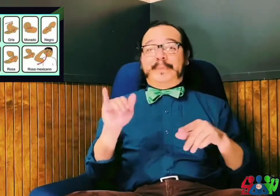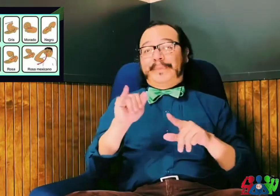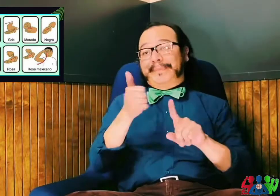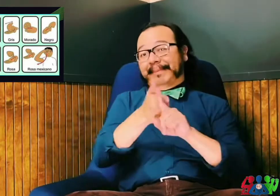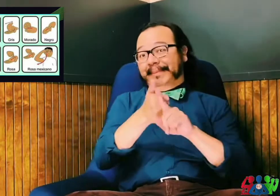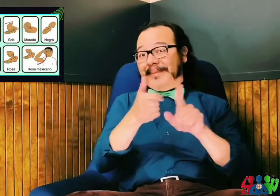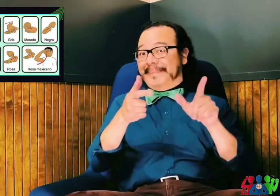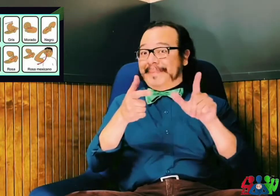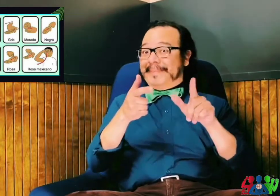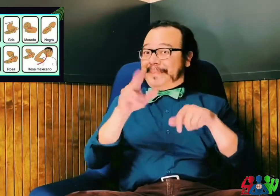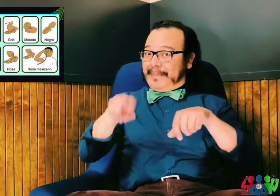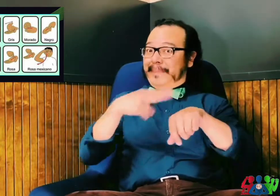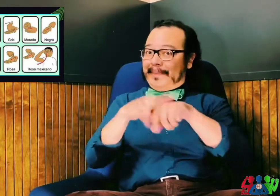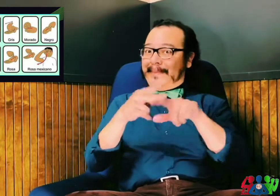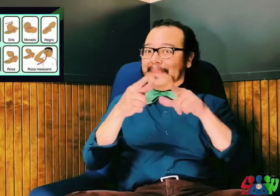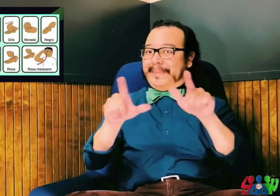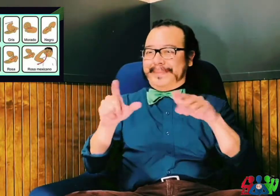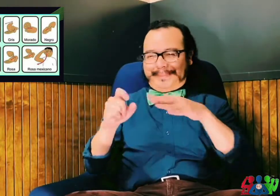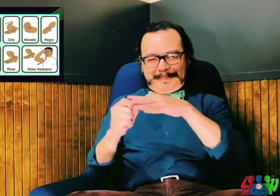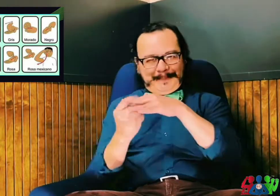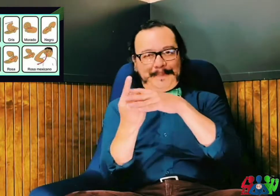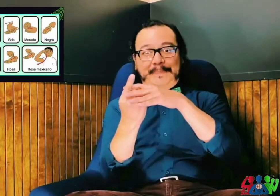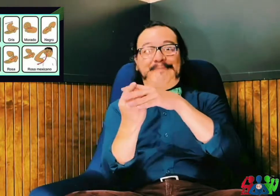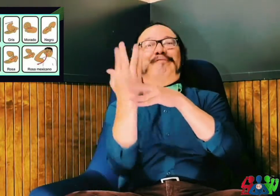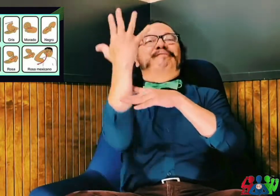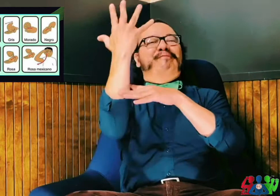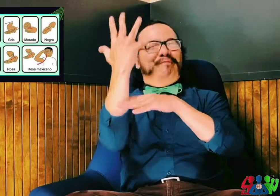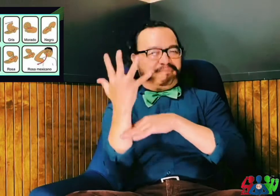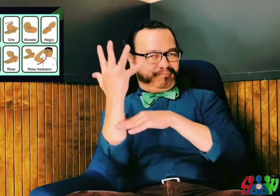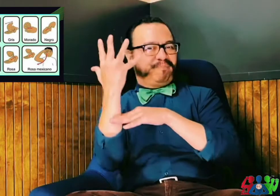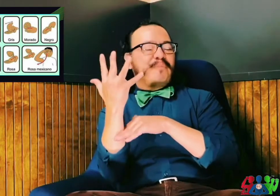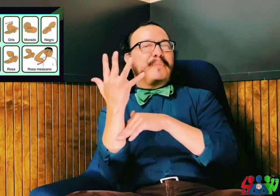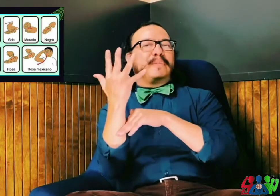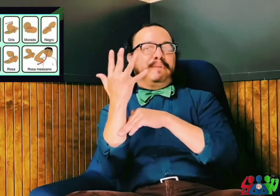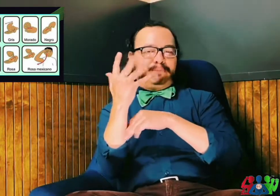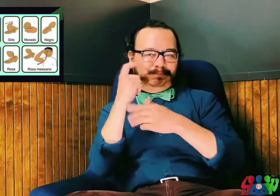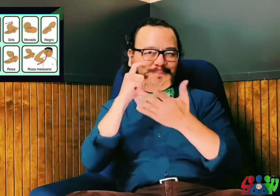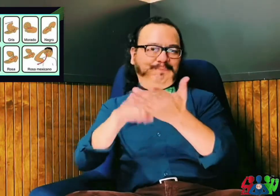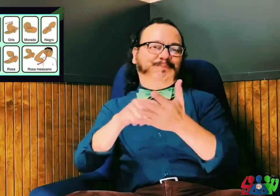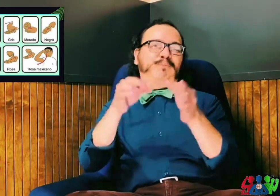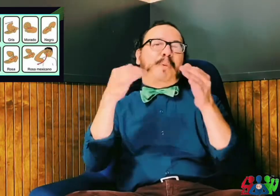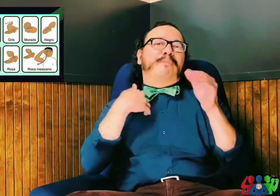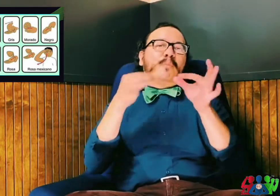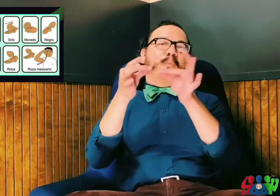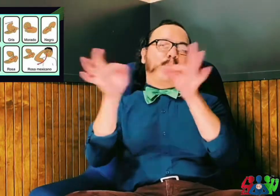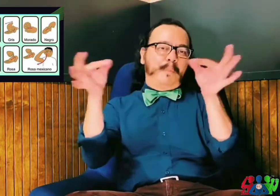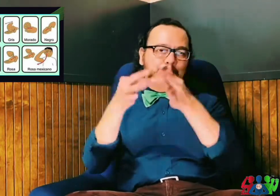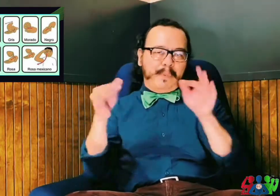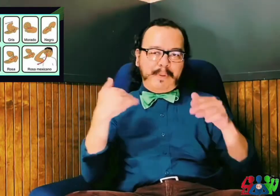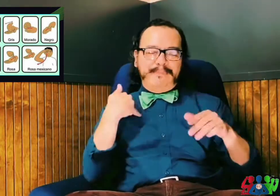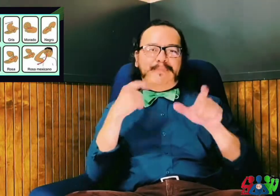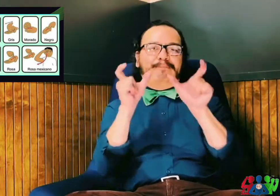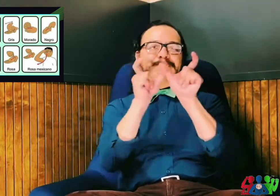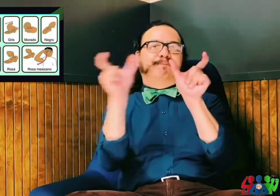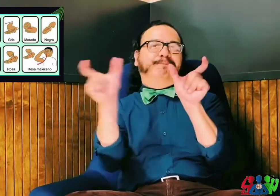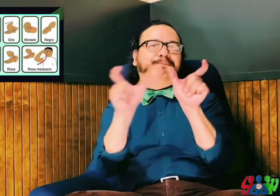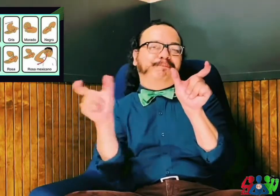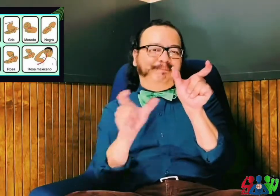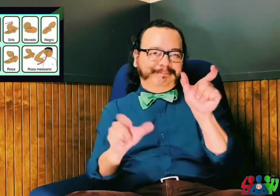Sign languages are full-fledged natural languages with their own grammar and lexicon.